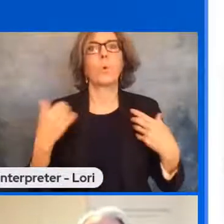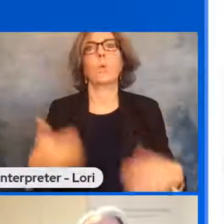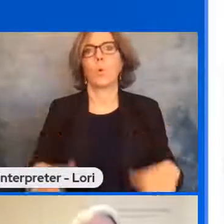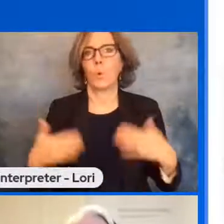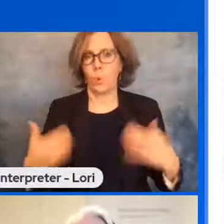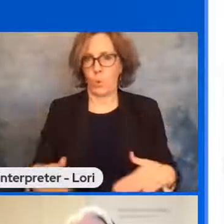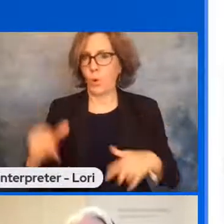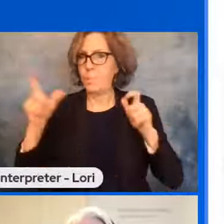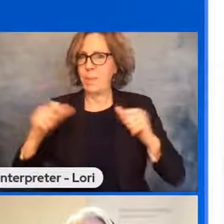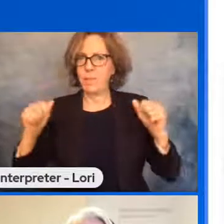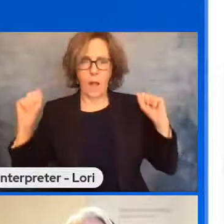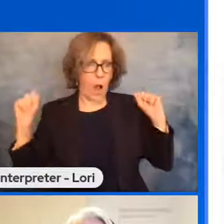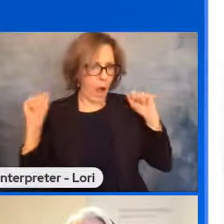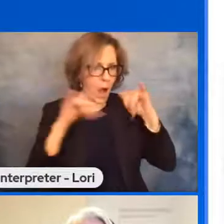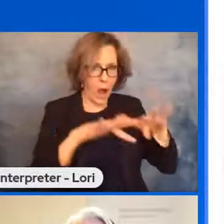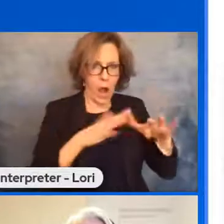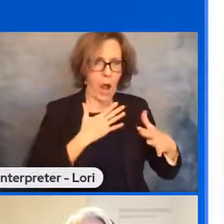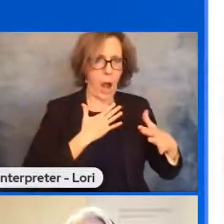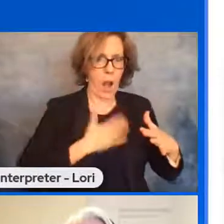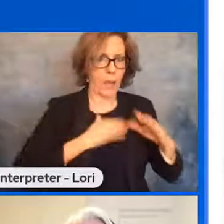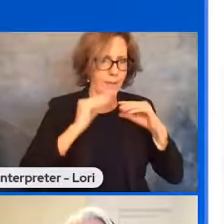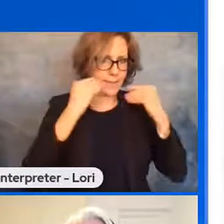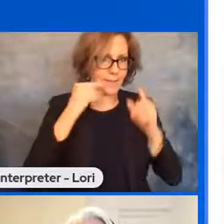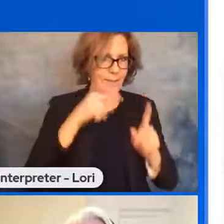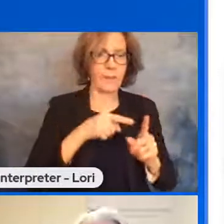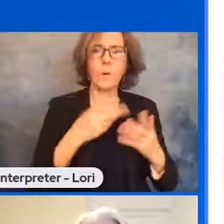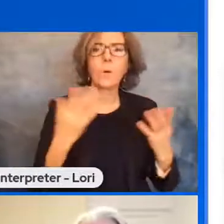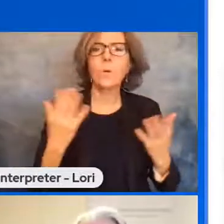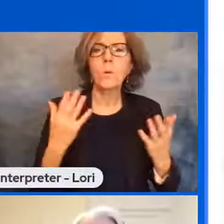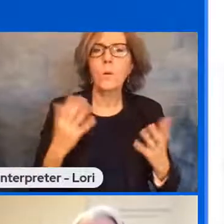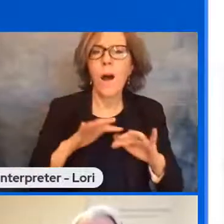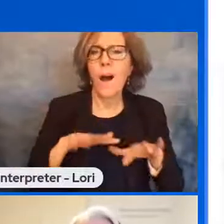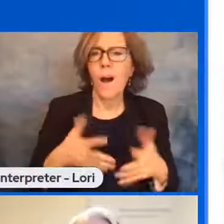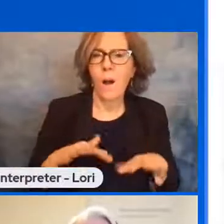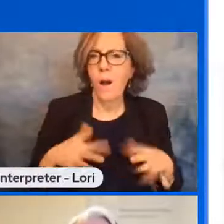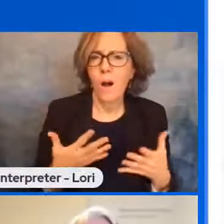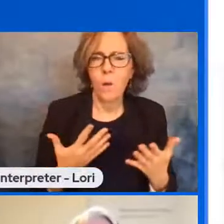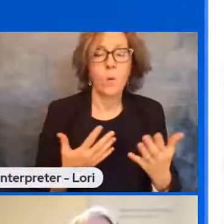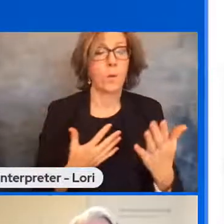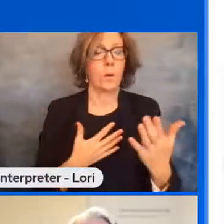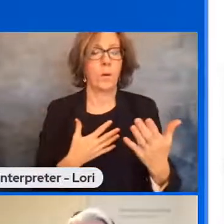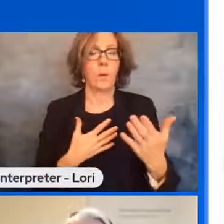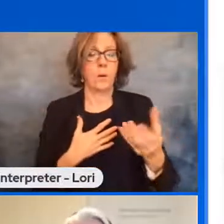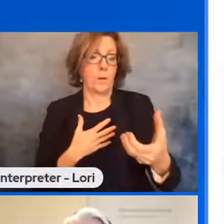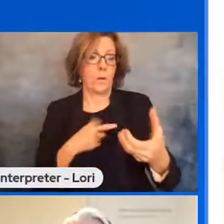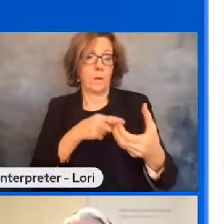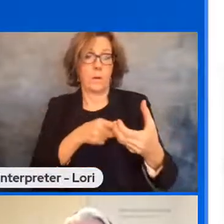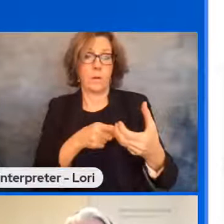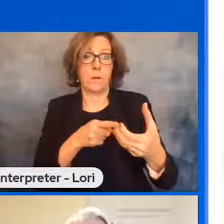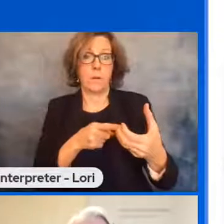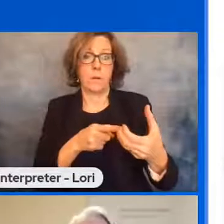What Live Transcribe and Sound Notifications do is provides real-time transcription in